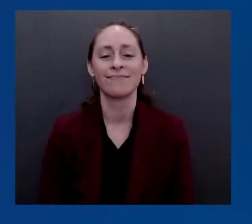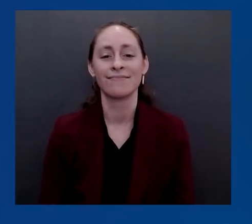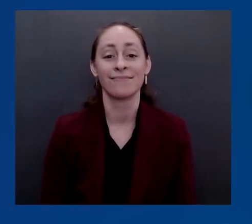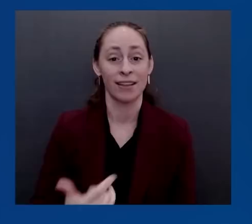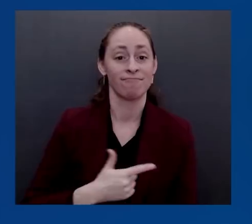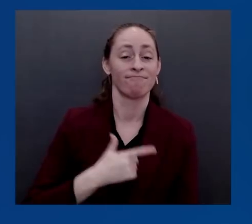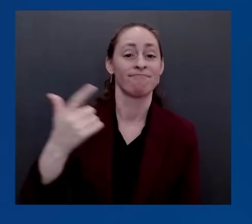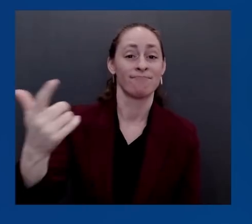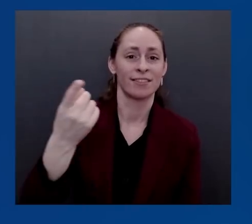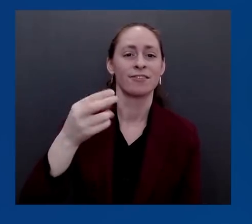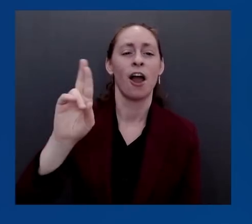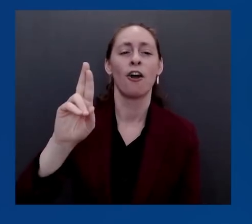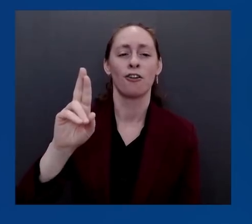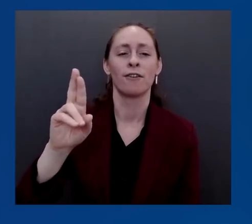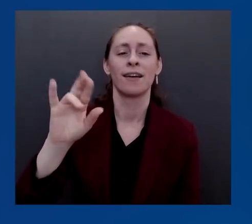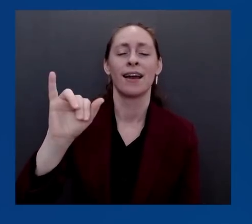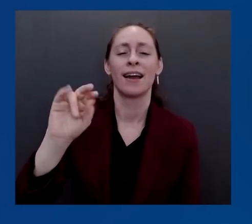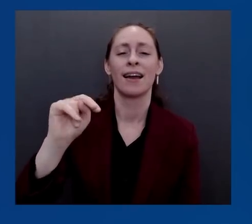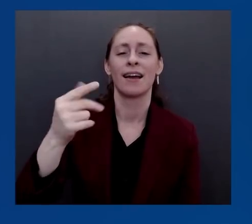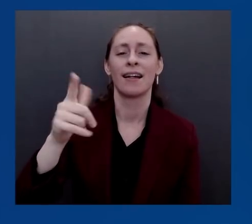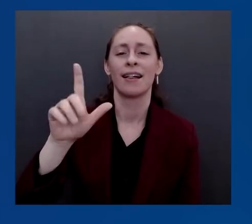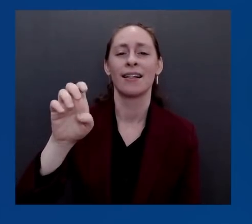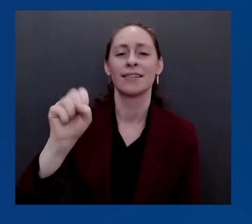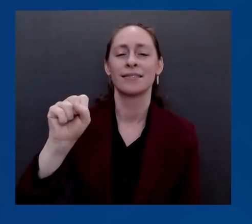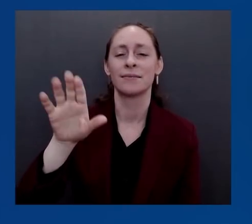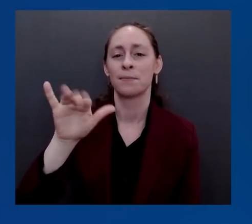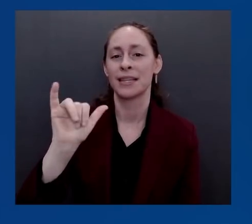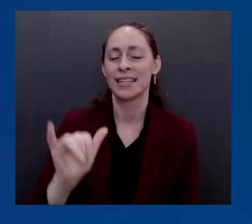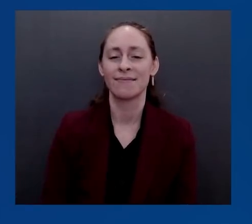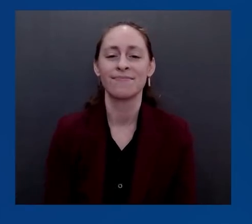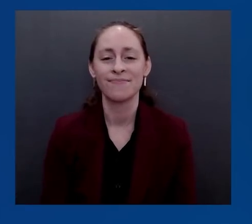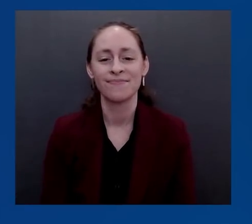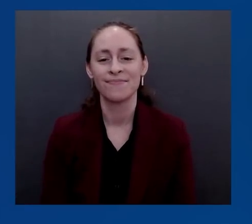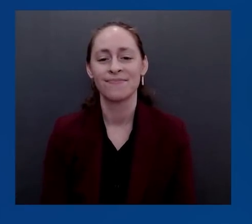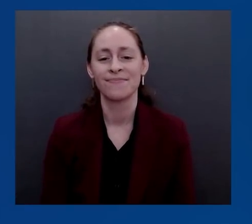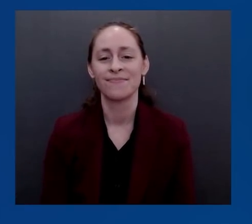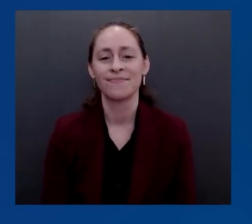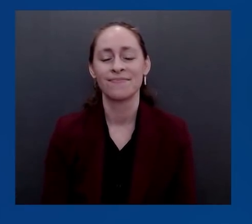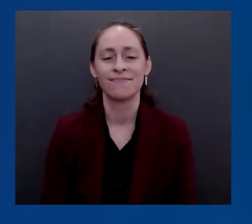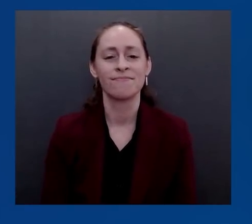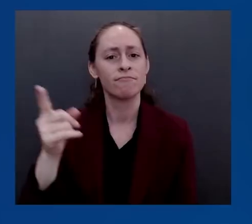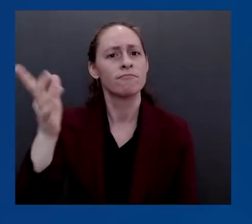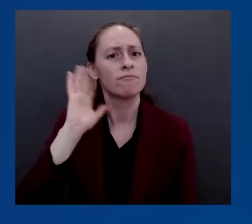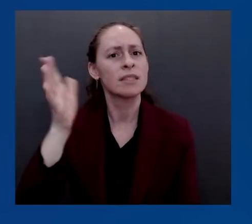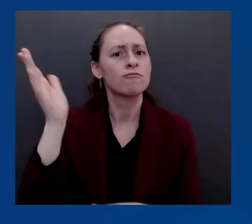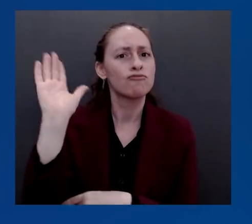to increase and sustain testing capacity. Dr. Inglesby?